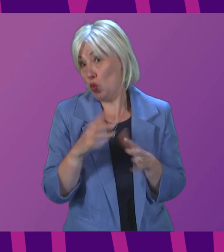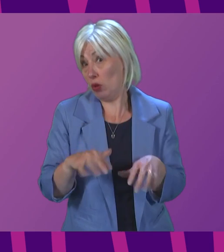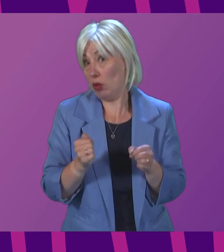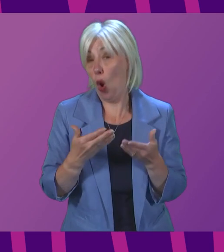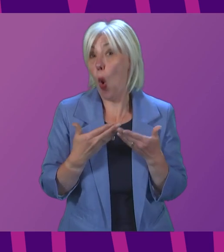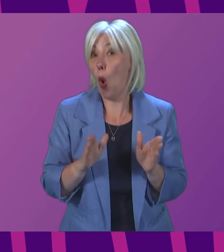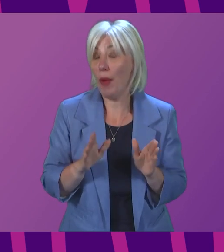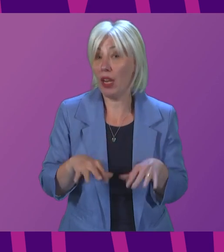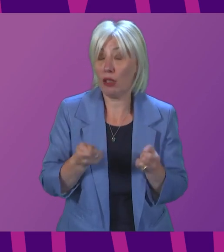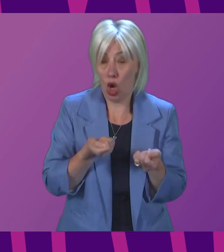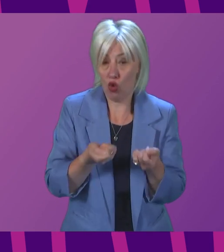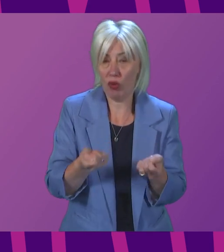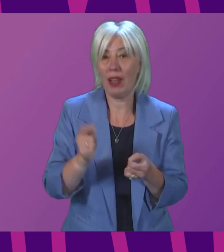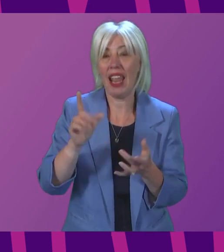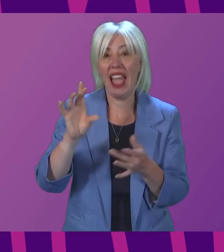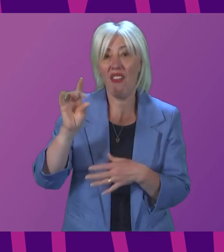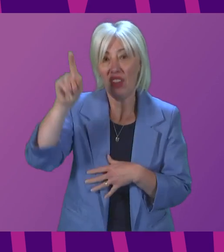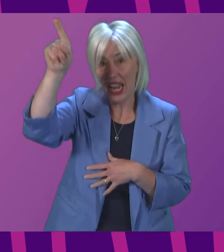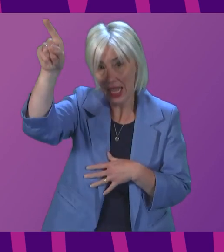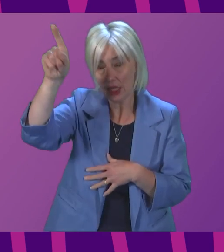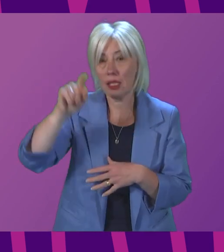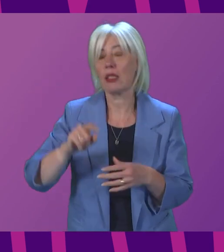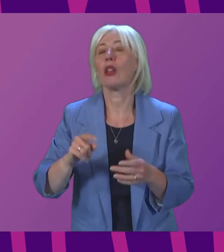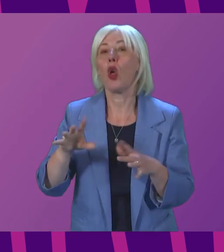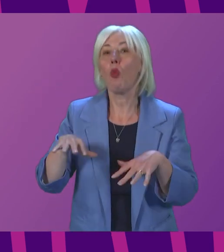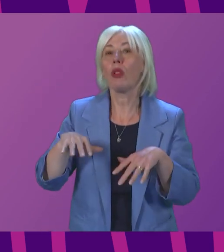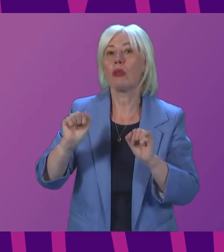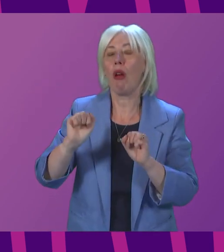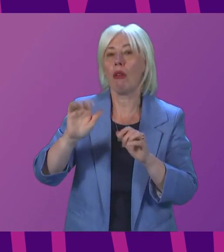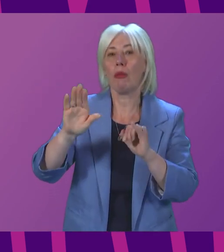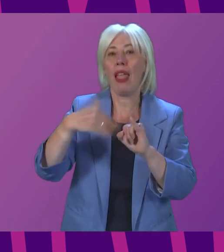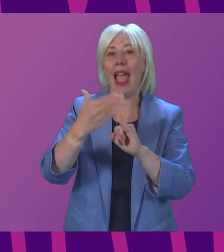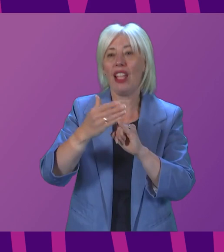That will include the Inverness national treatment centre, which will be up and running by the end of the year.